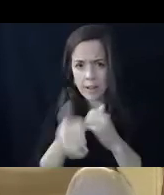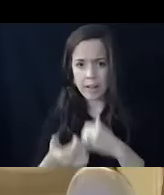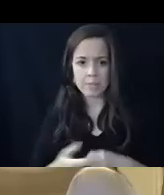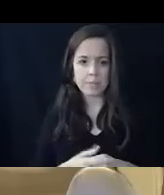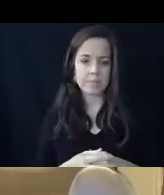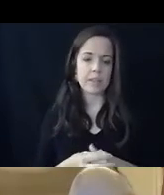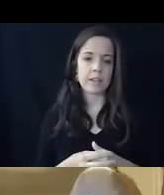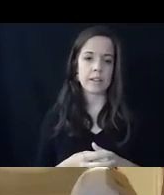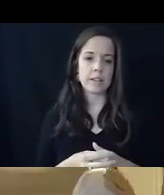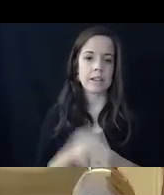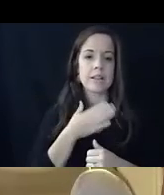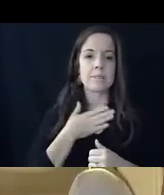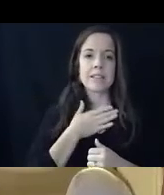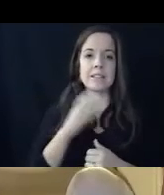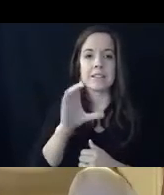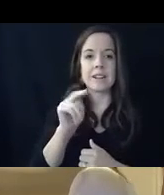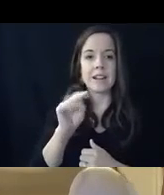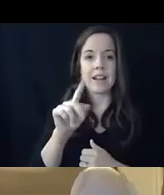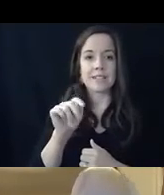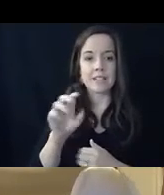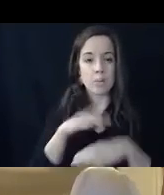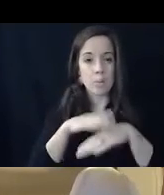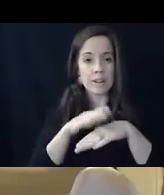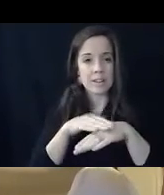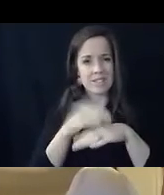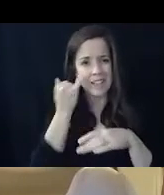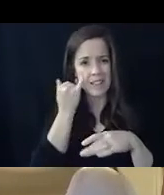Please give a content warning if what you're about to share might cause someone discomfort.